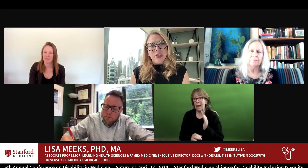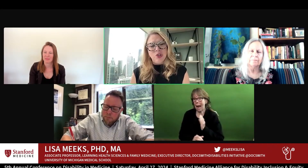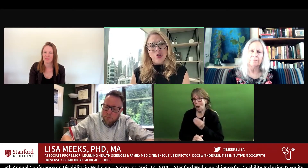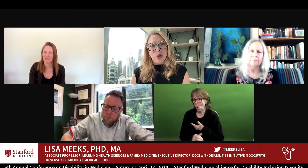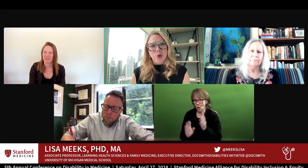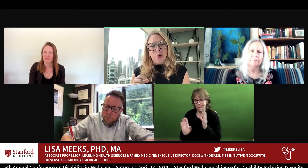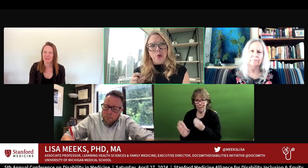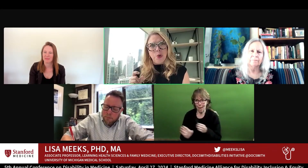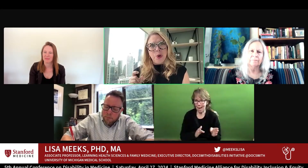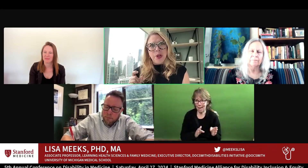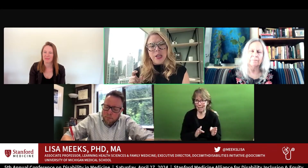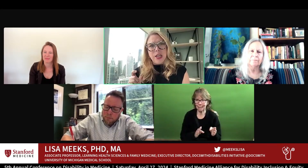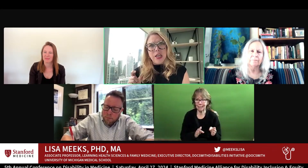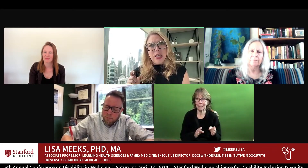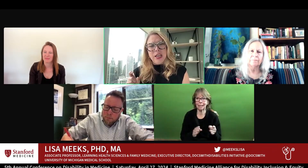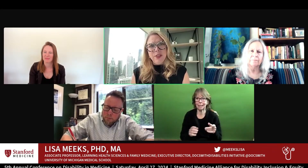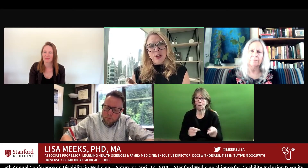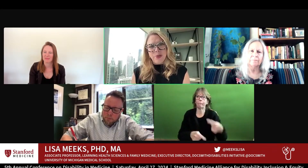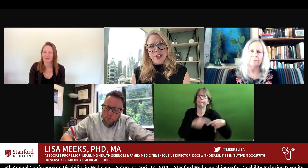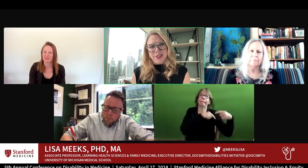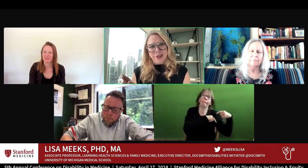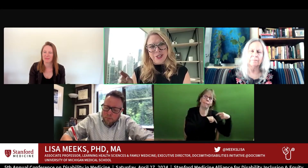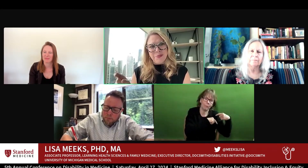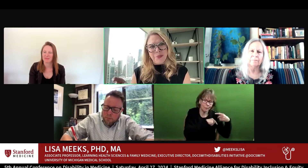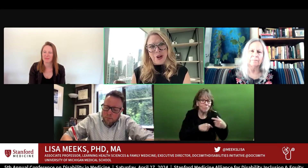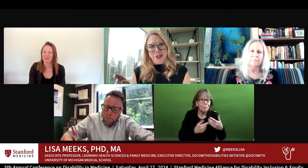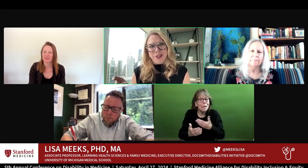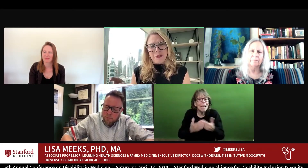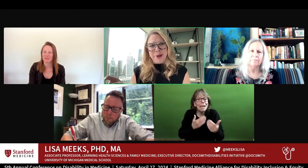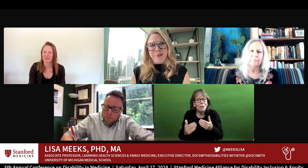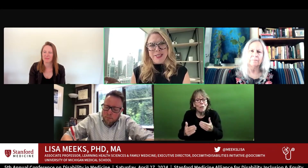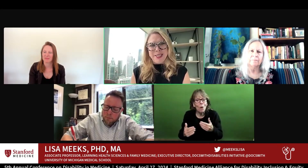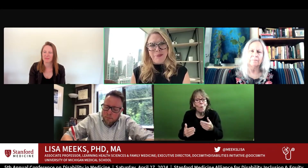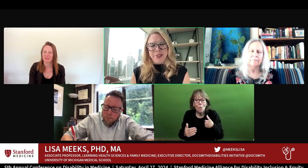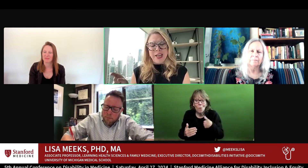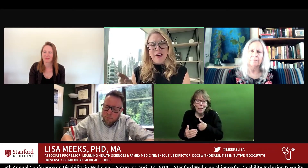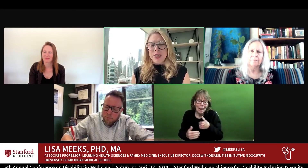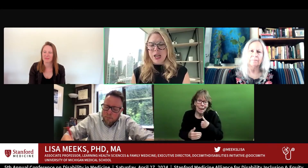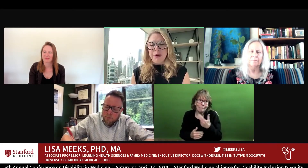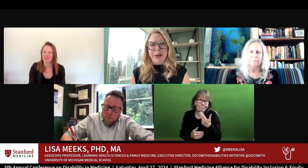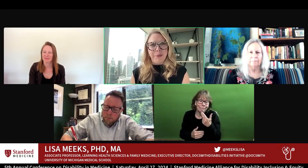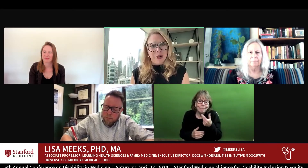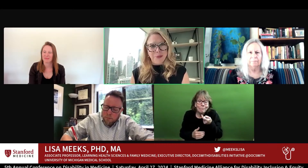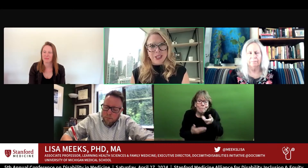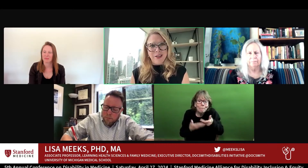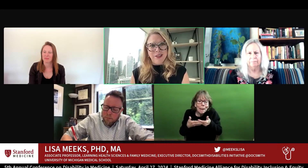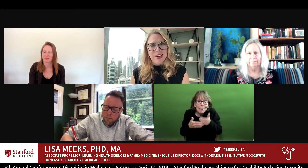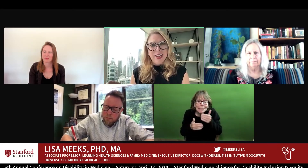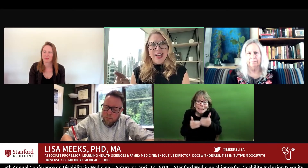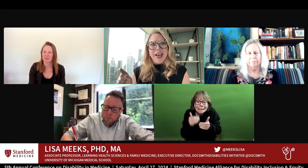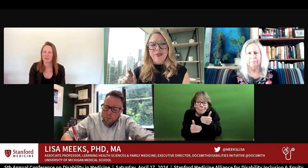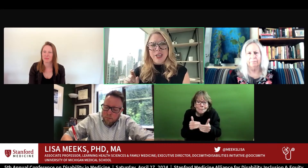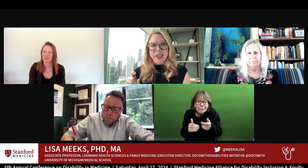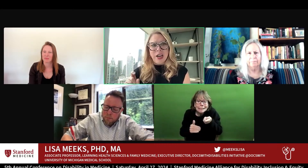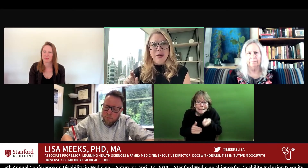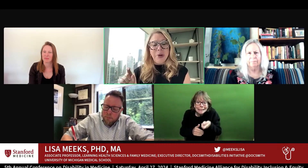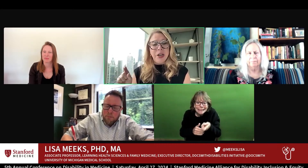And so even though these are small little baby steps, every time a paper comes out. Every time